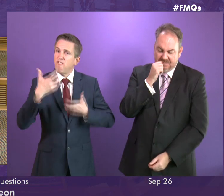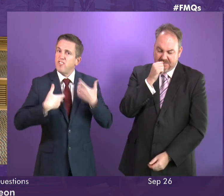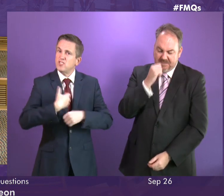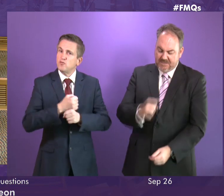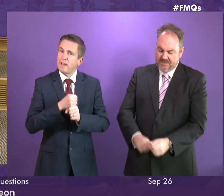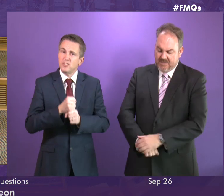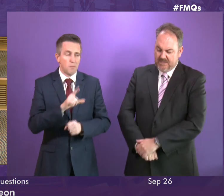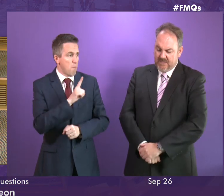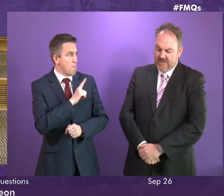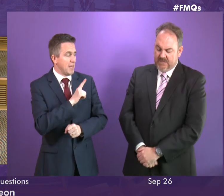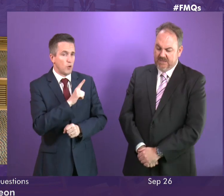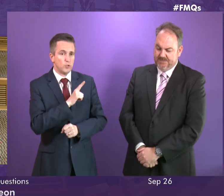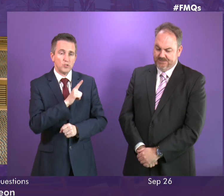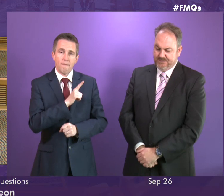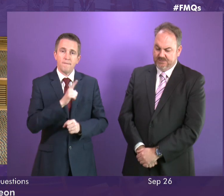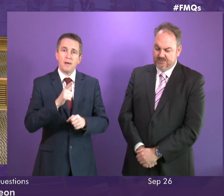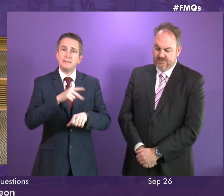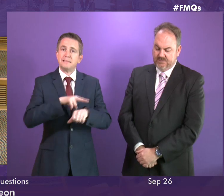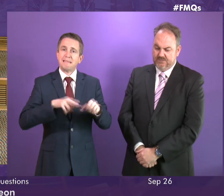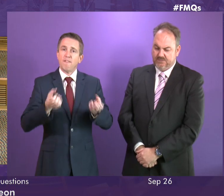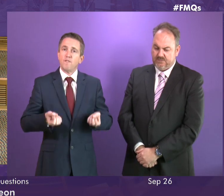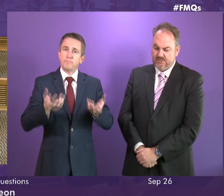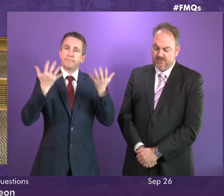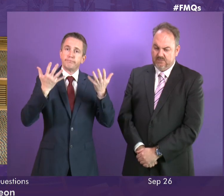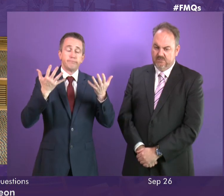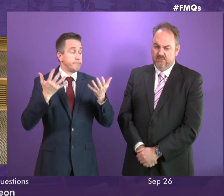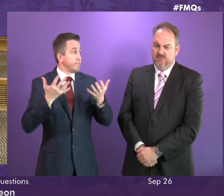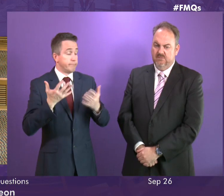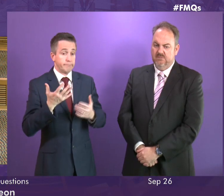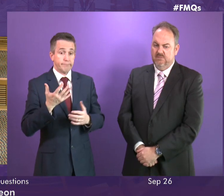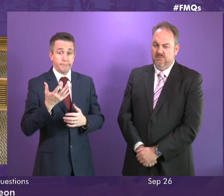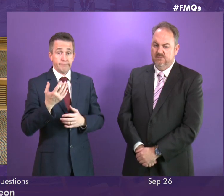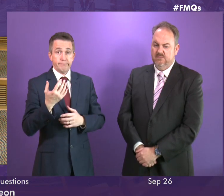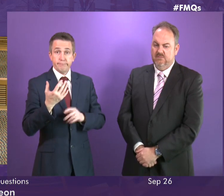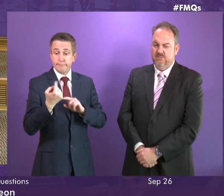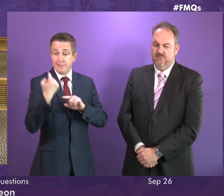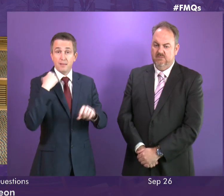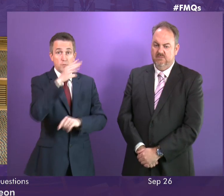any disruption is caused by such an industrial dispute. When I was in Shetland over the summer,